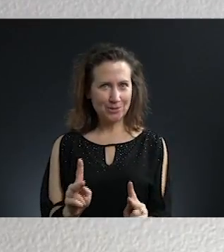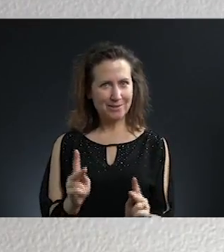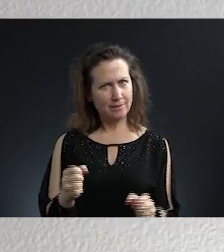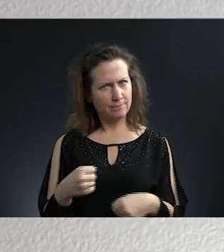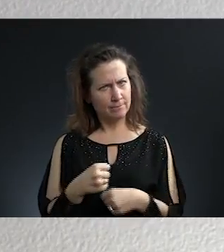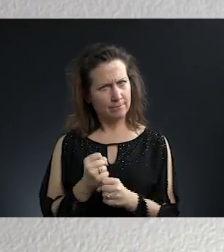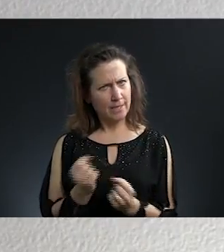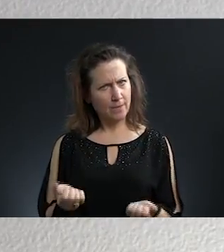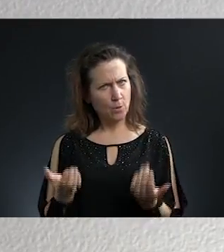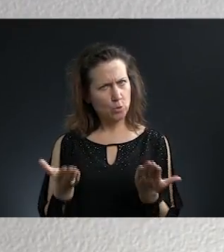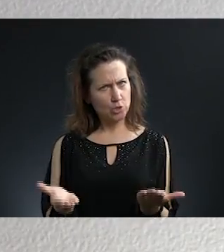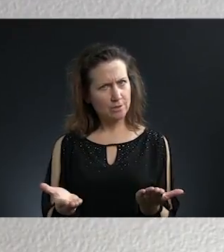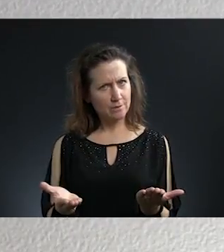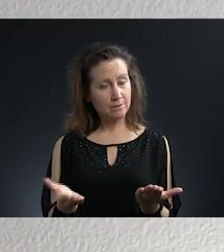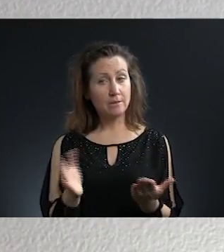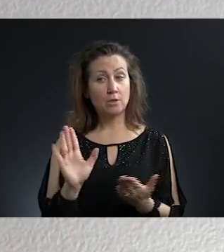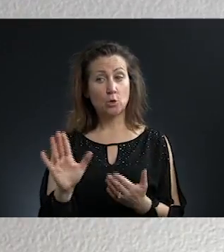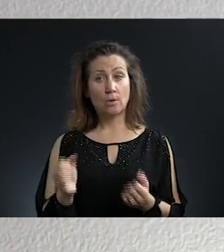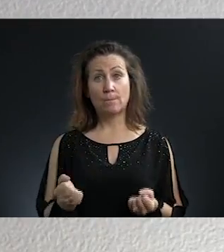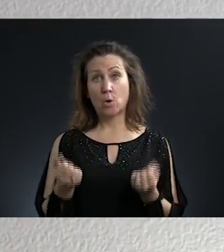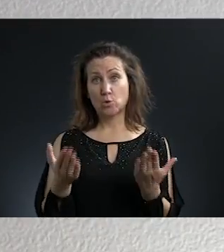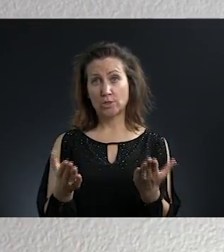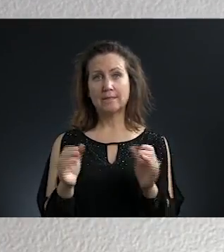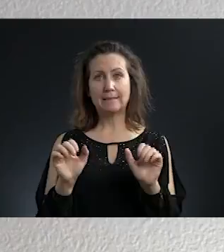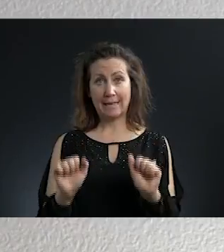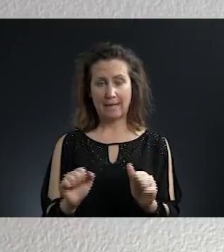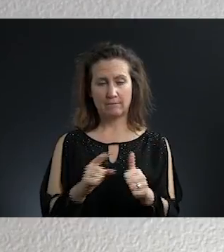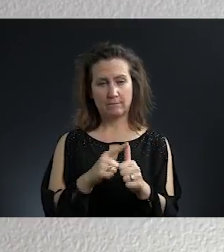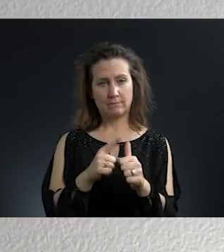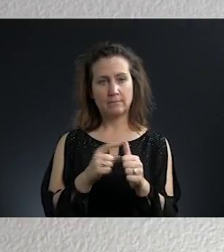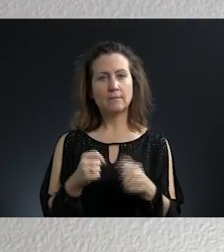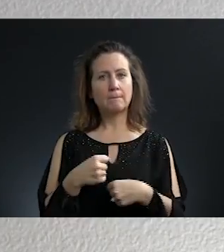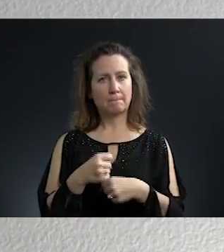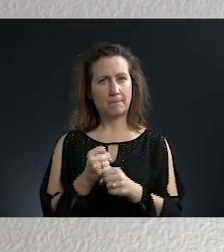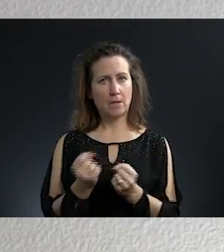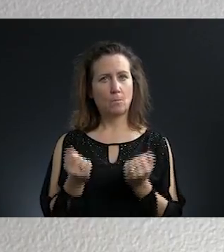your motion [on] this maybe I make a motion to accept the budget is presented or